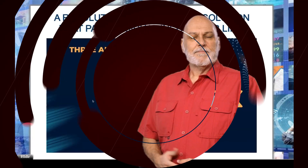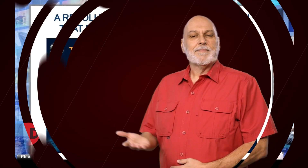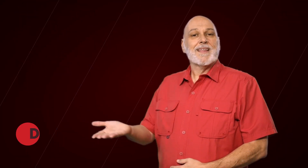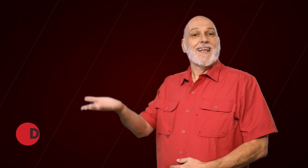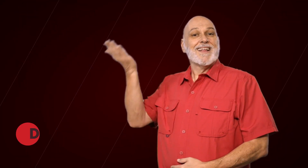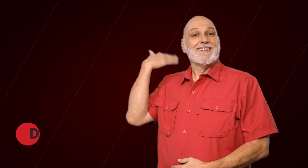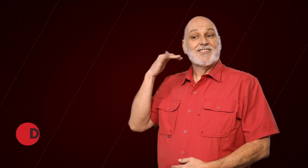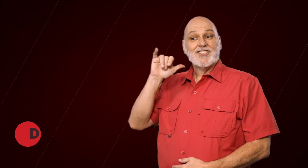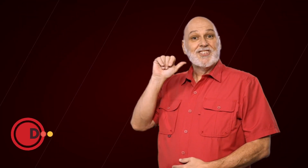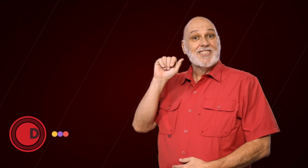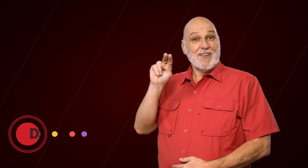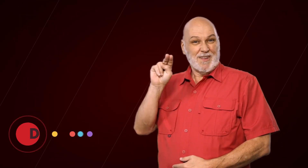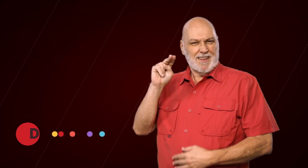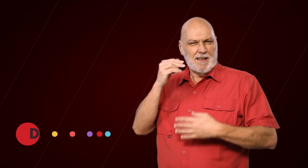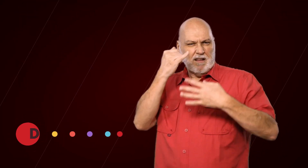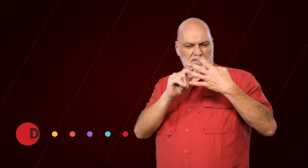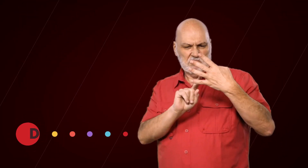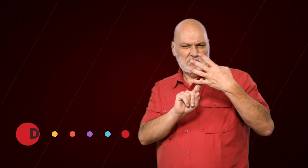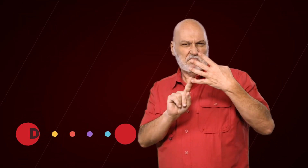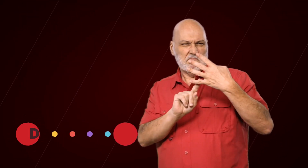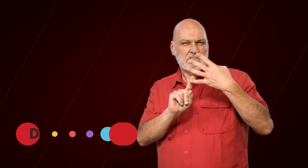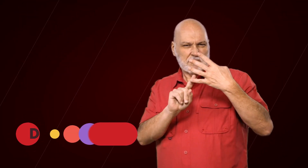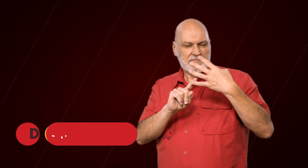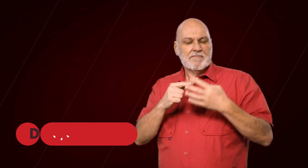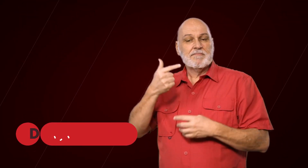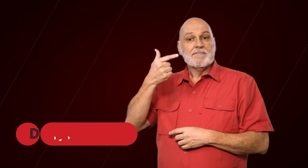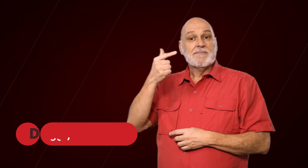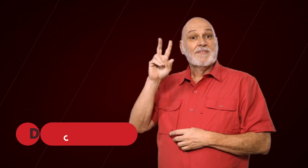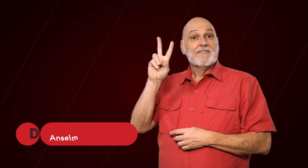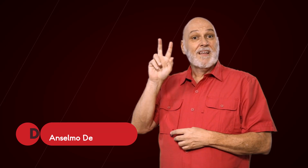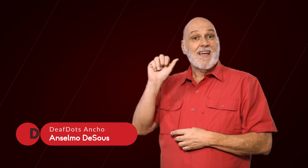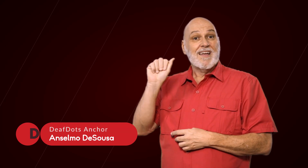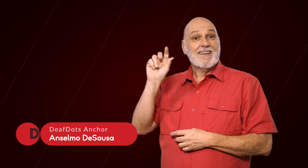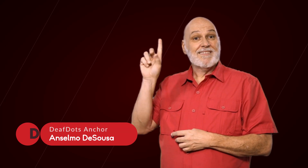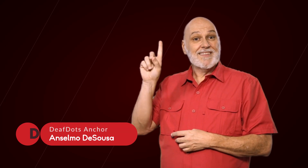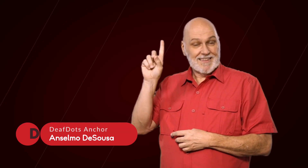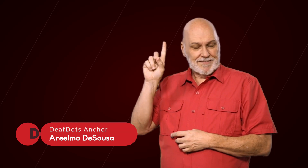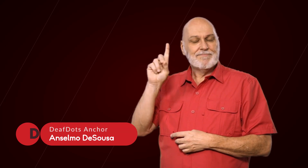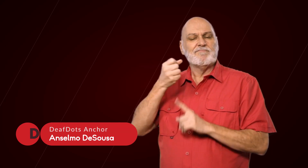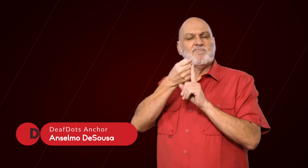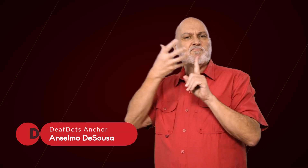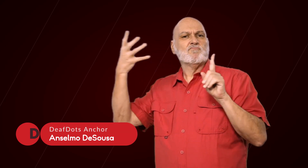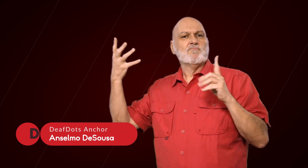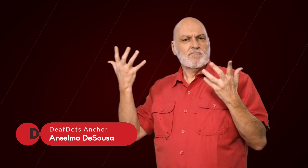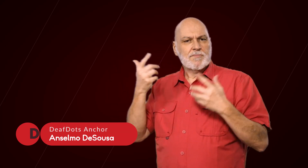[Anselmo]: At the end of January,